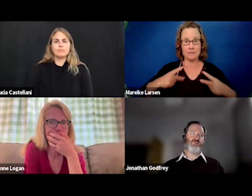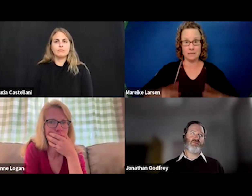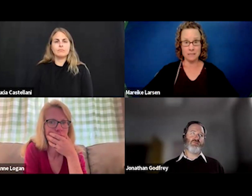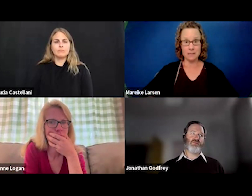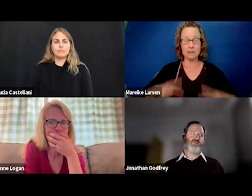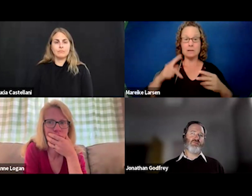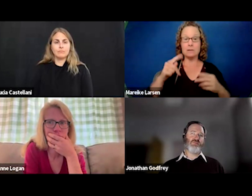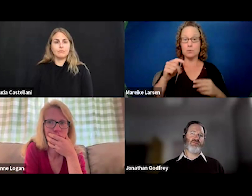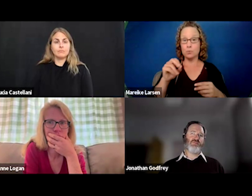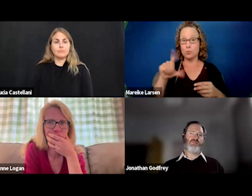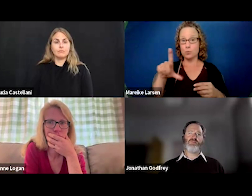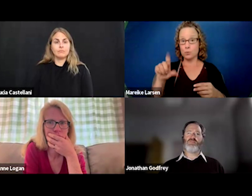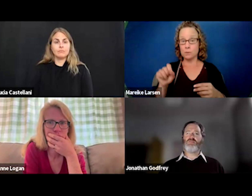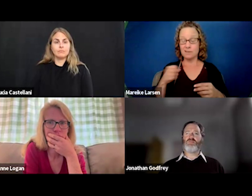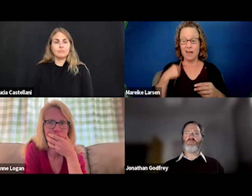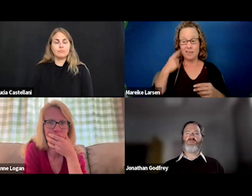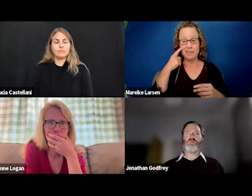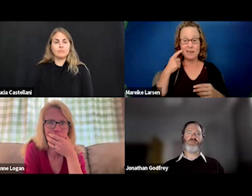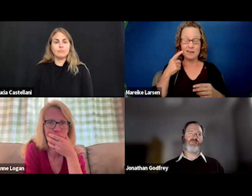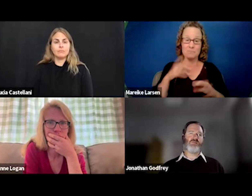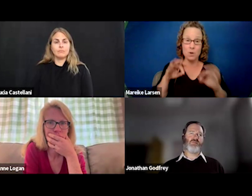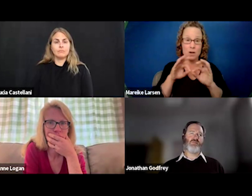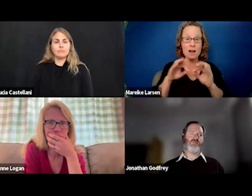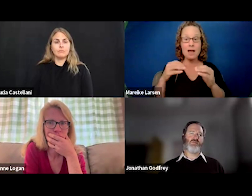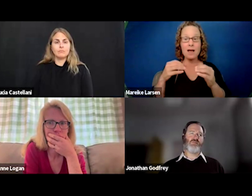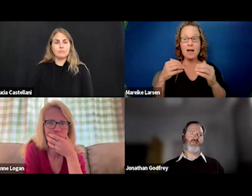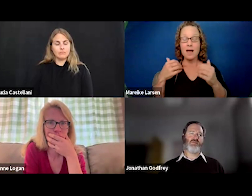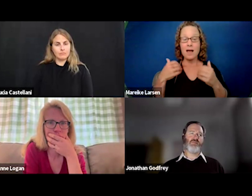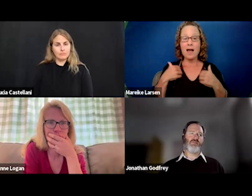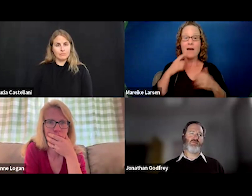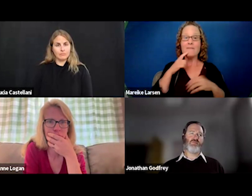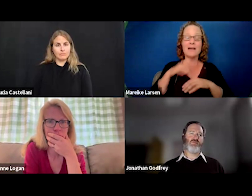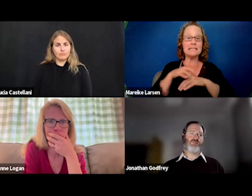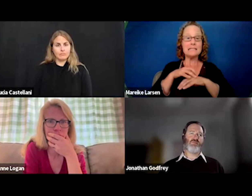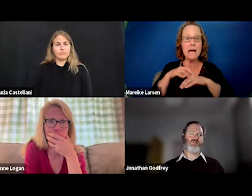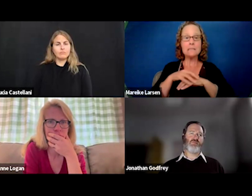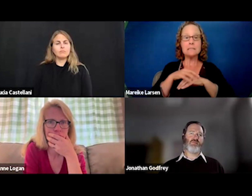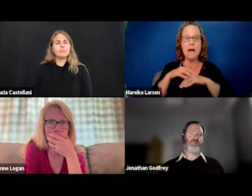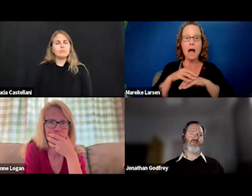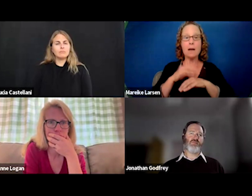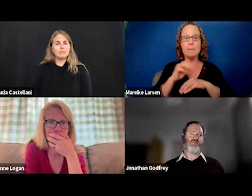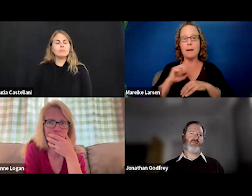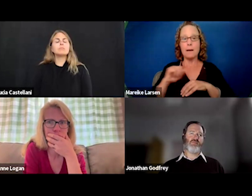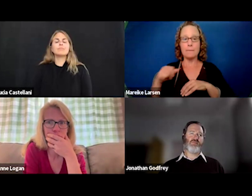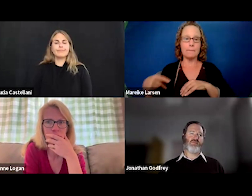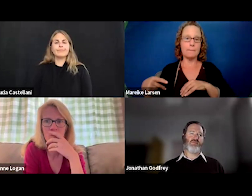having tactile maps is one way to do it.